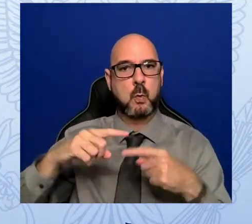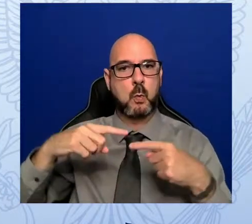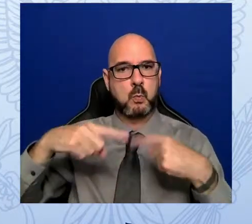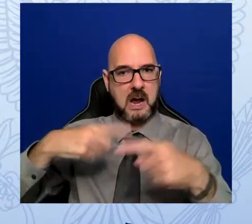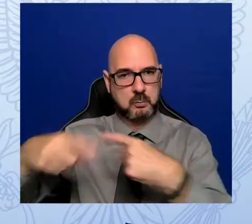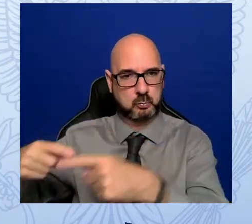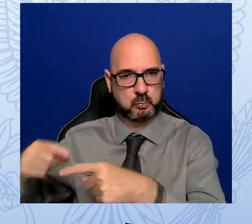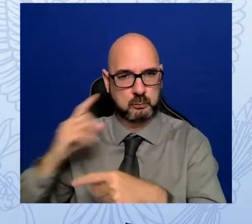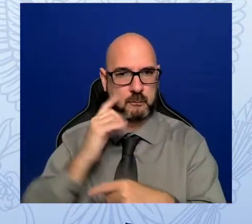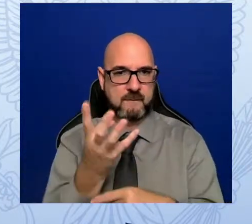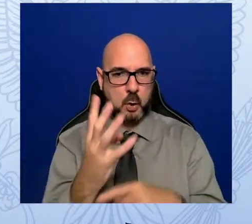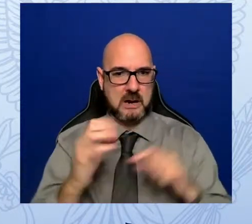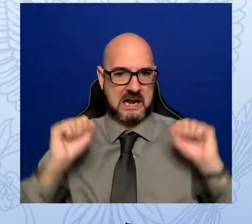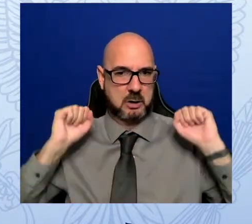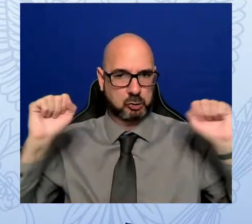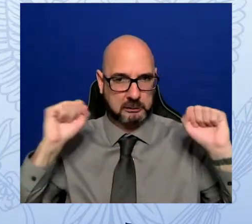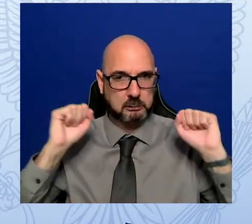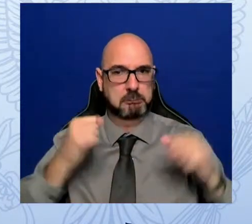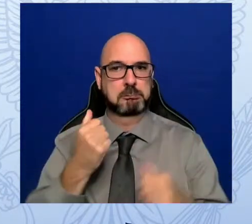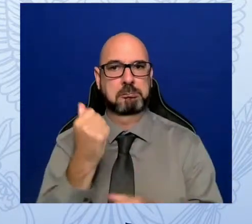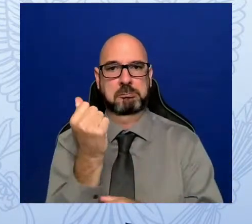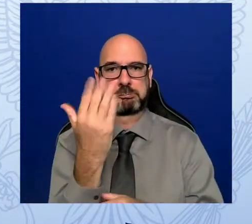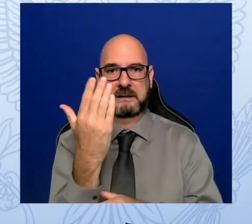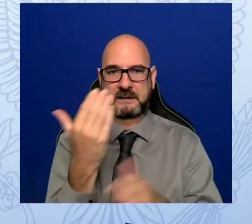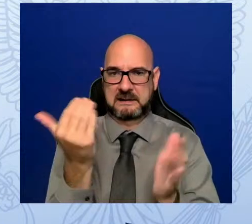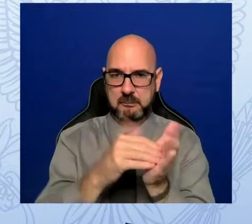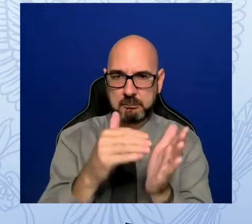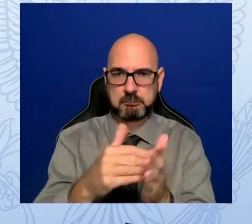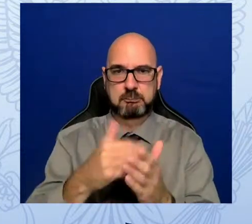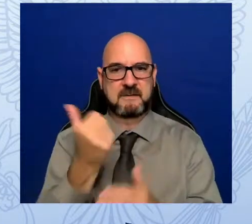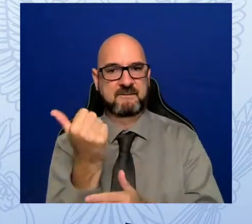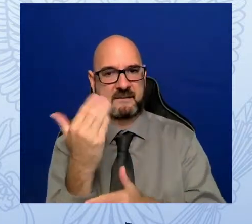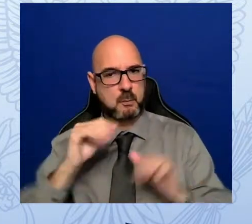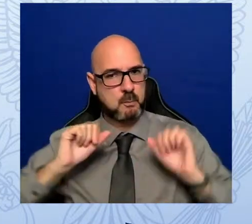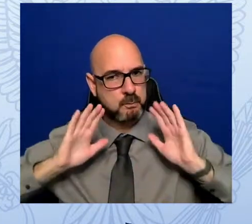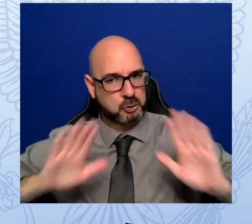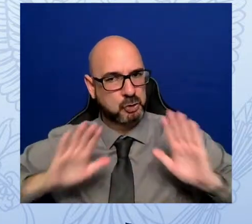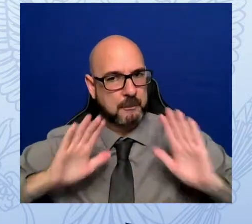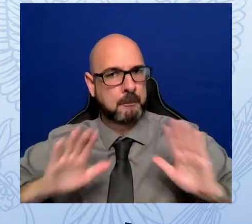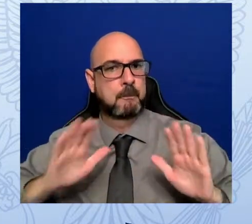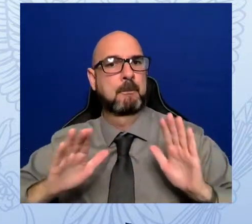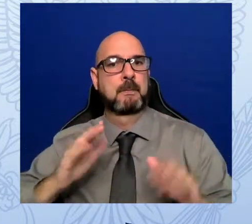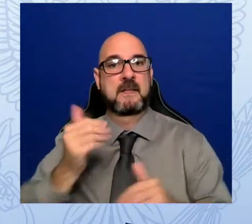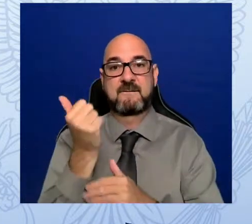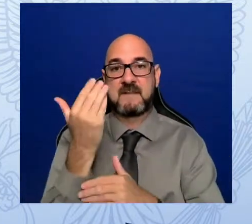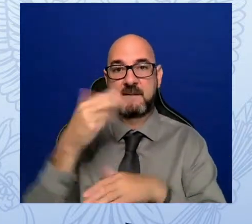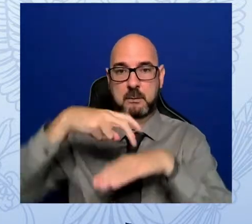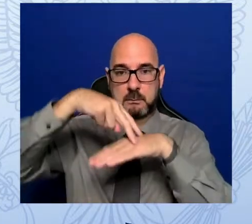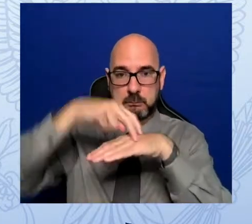15 sit ups, 15 air squats, and 15 jumping jacks. Then one lap around the south lawn.